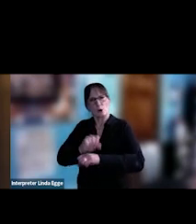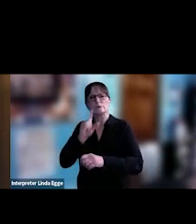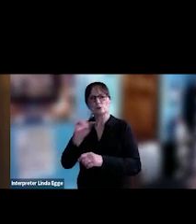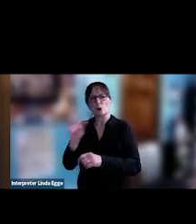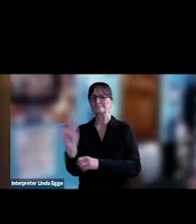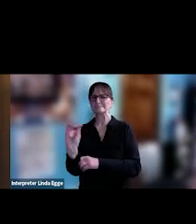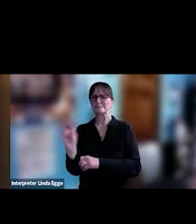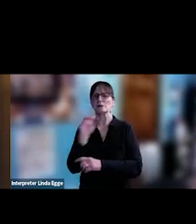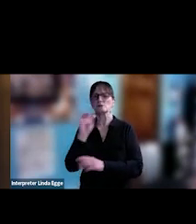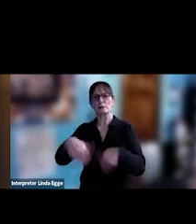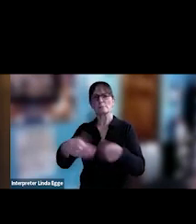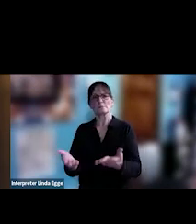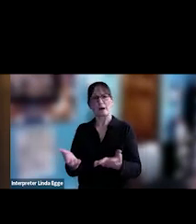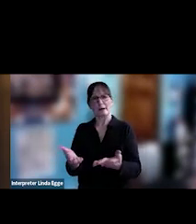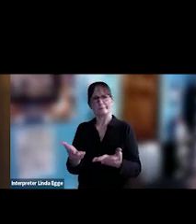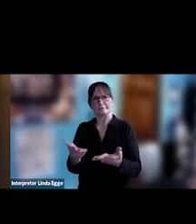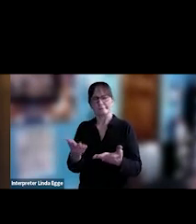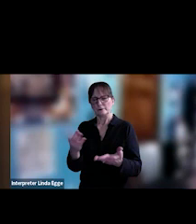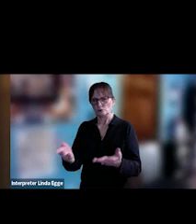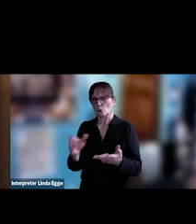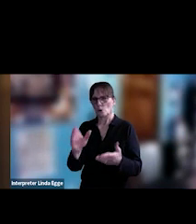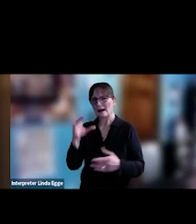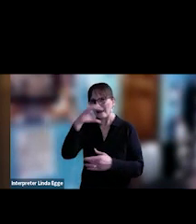you're gonna provide your estimated onset date.